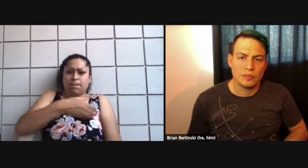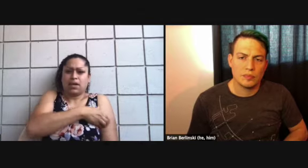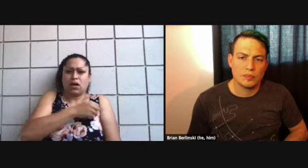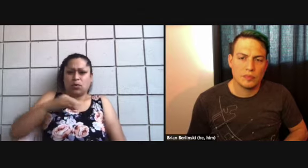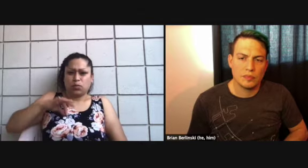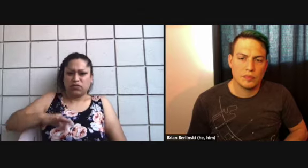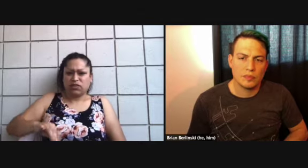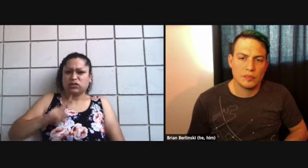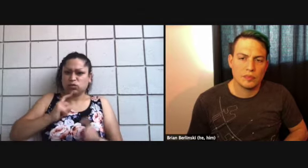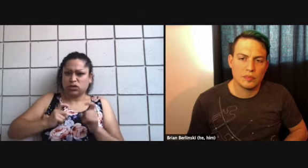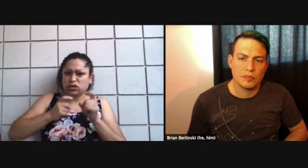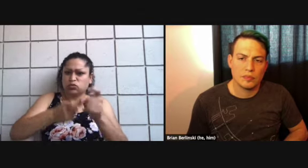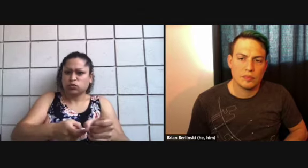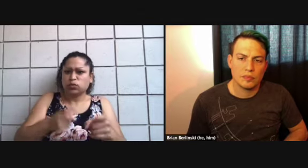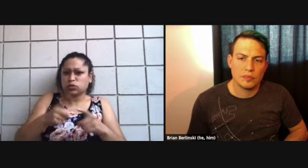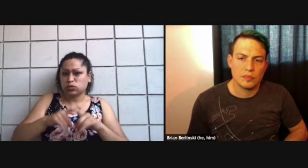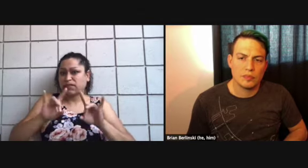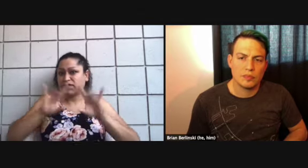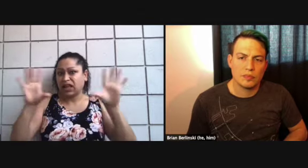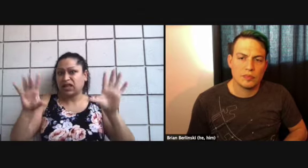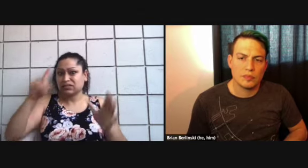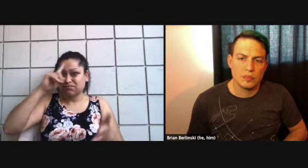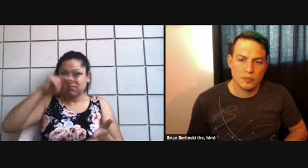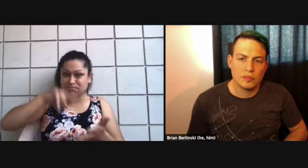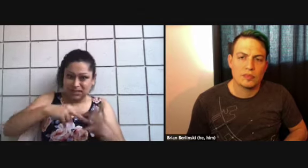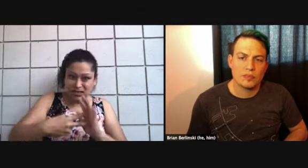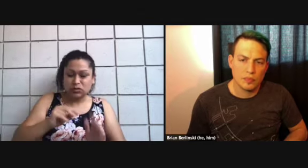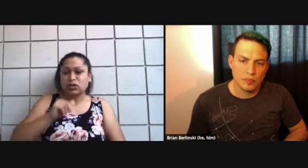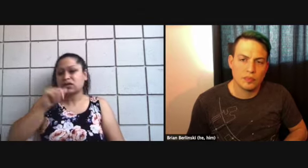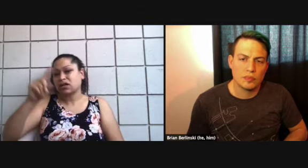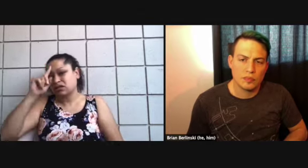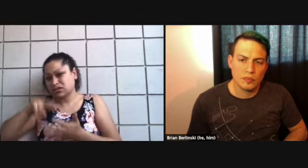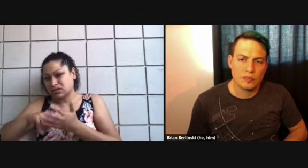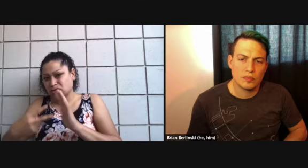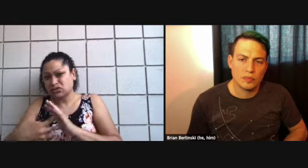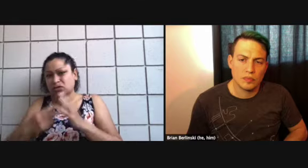our access to power and privileges significantly contribute to violence, both intentional and unintentional.